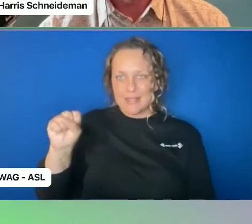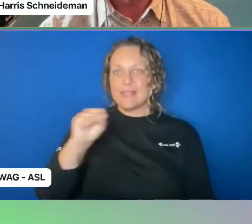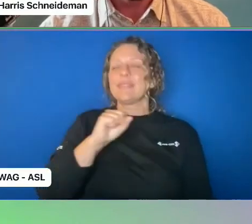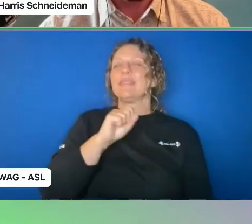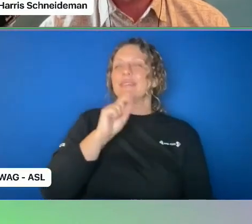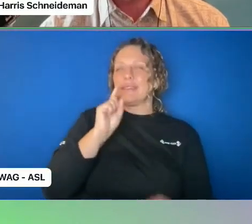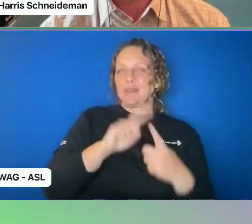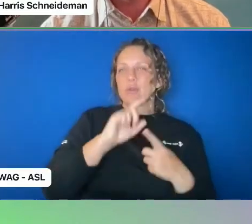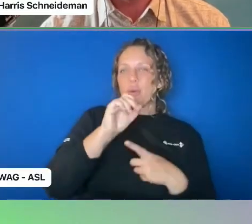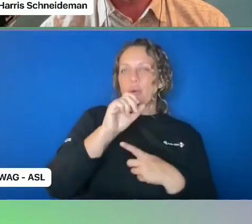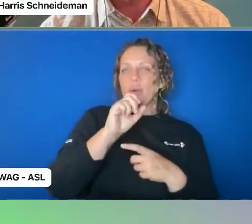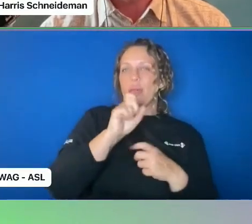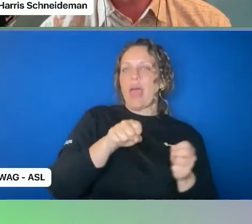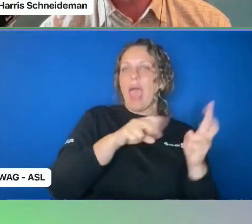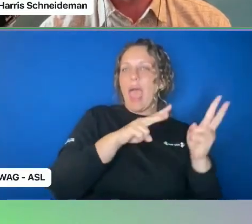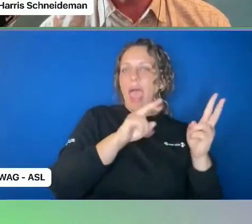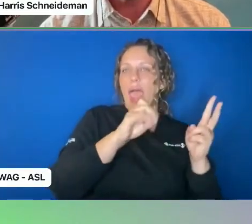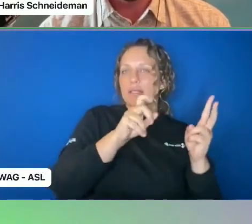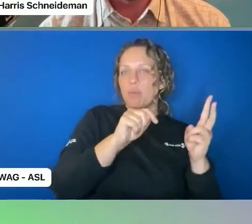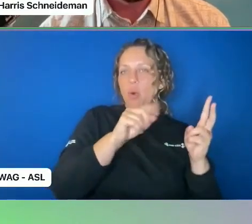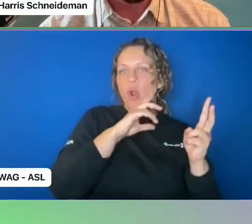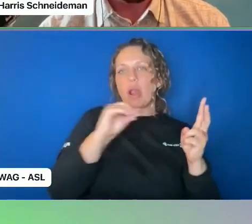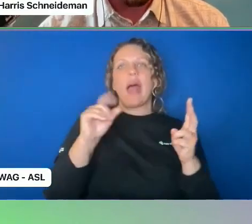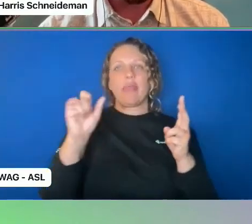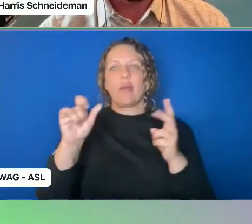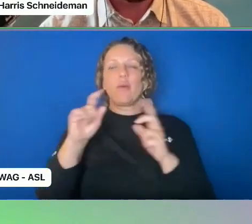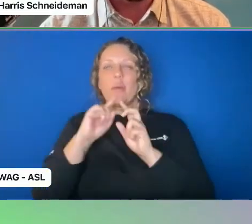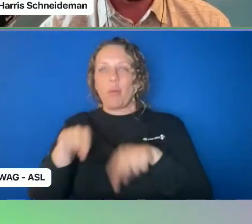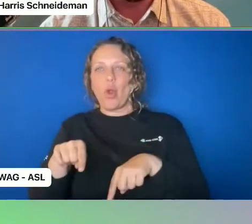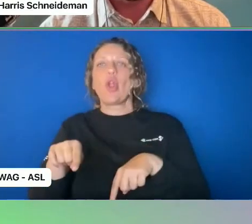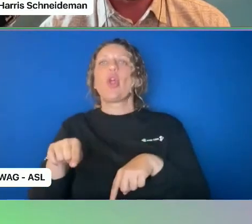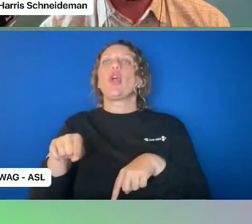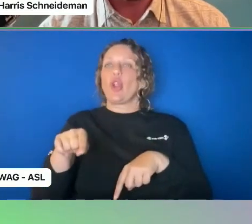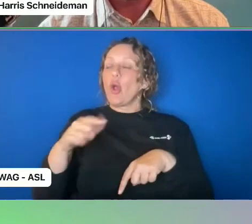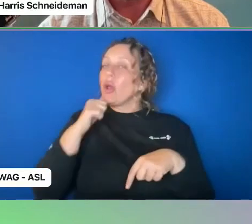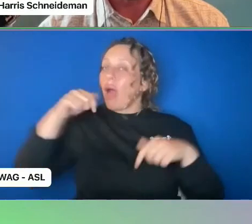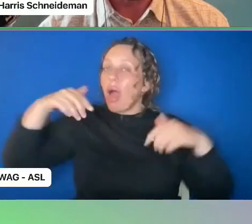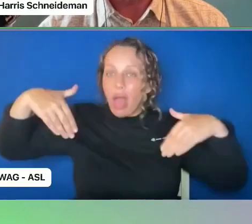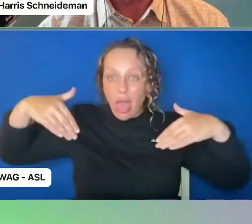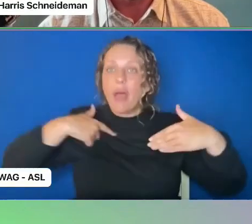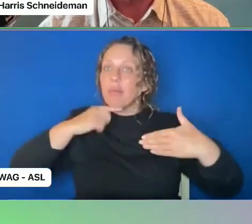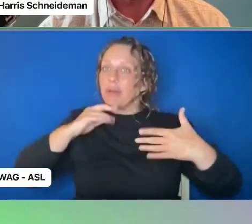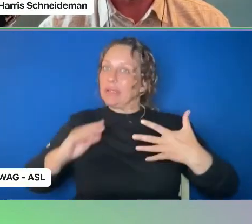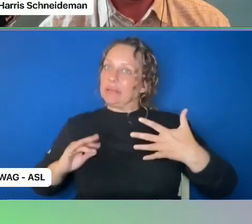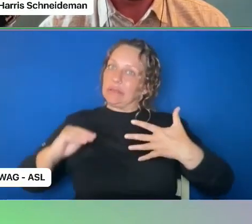We currently don't have that, but it's towards the top of my most frequently requested features